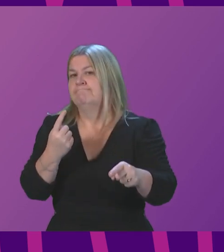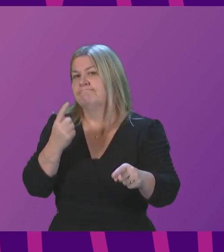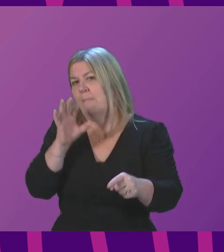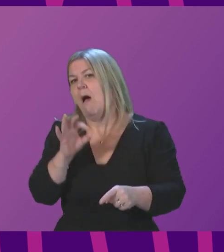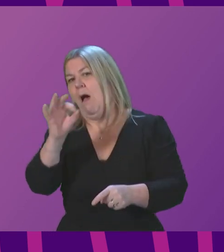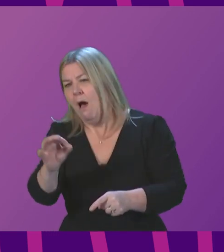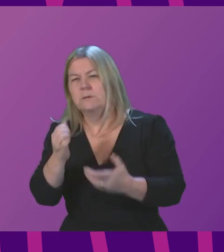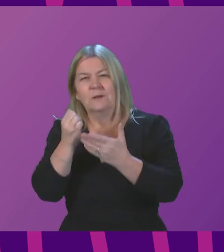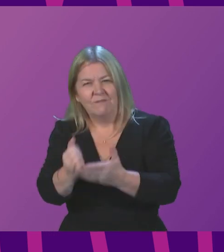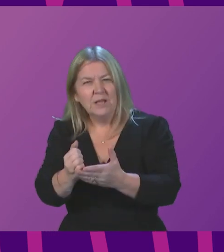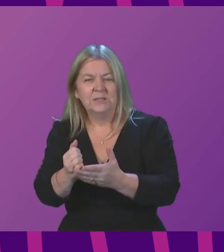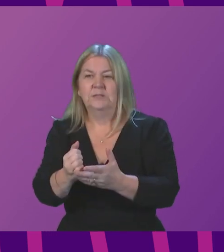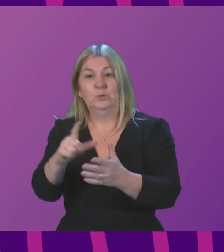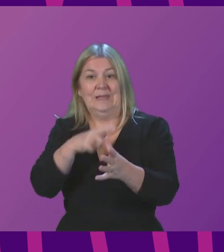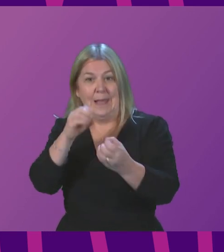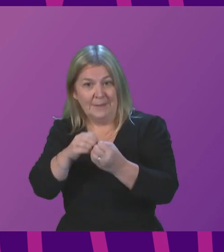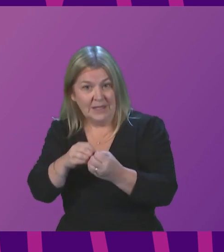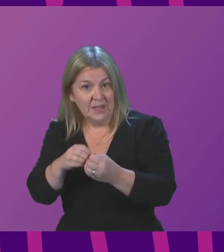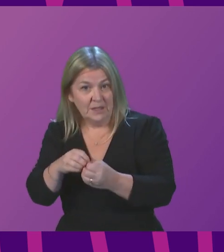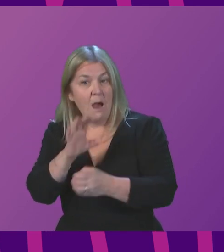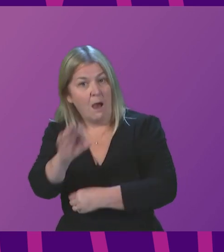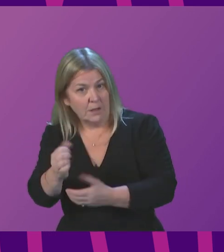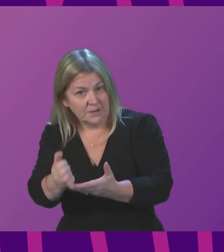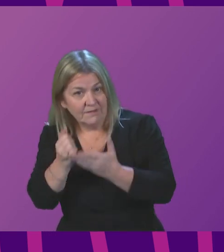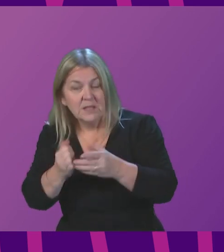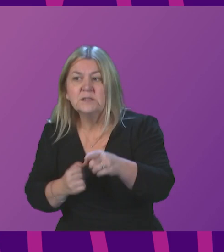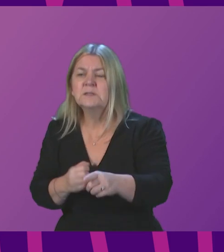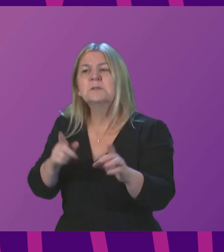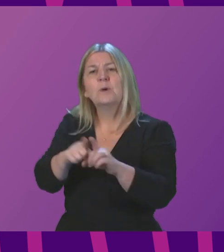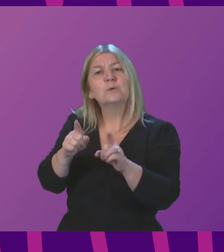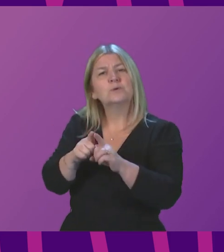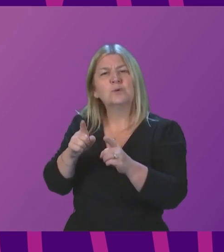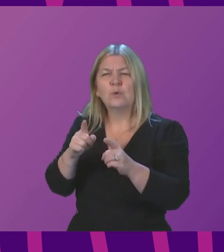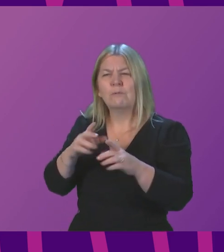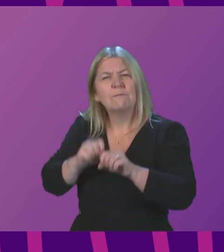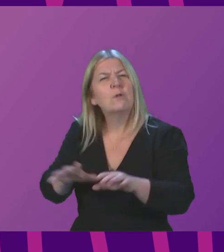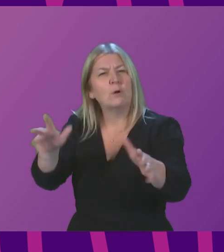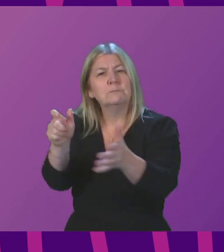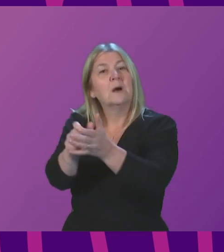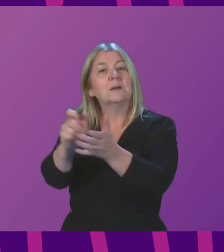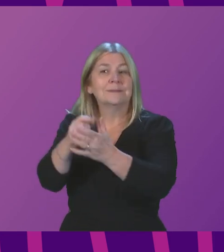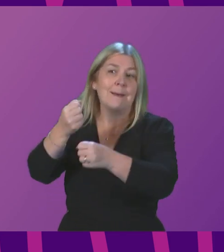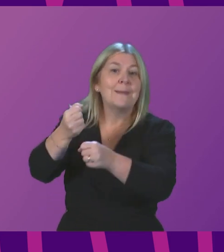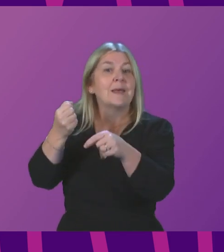such as Citizens Advice. We have also launched a campaign to raise awareness of the services